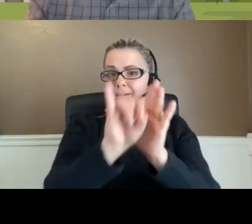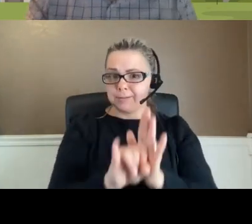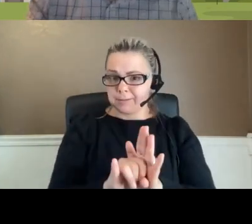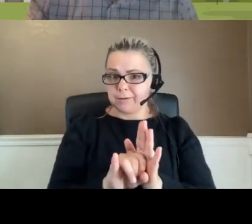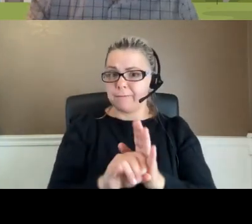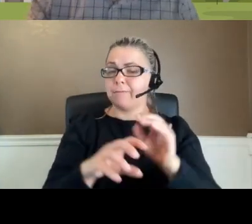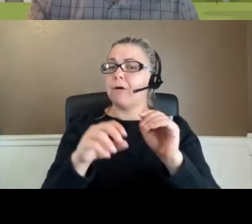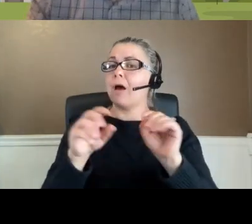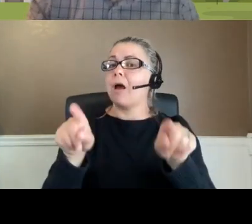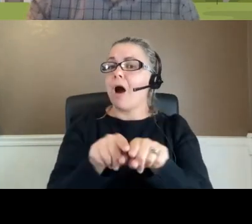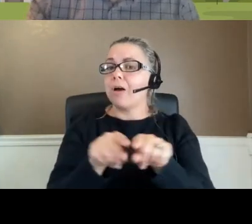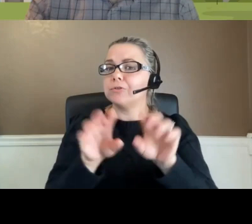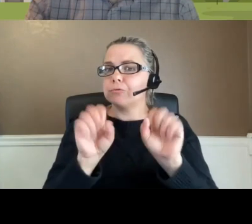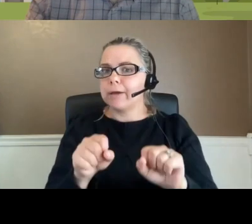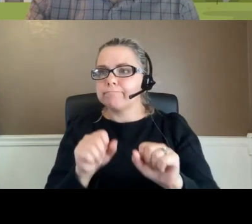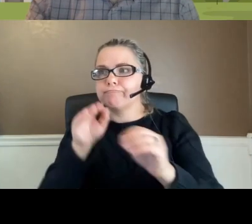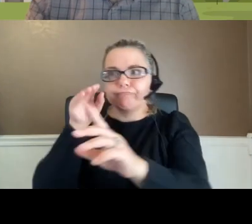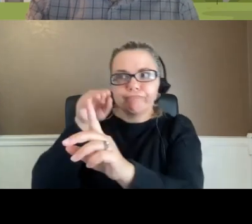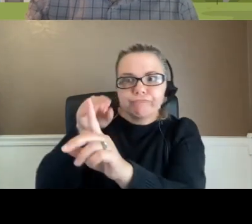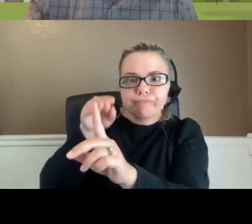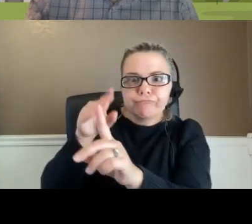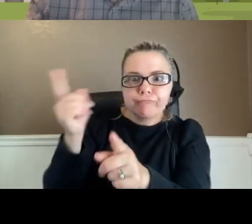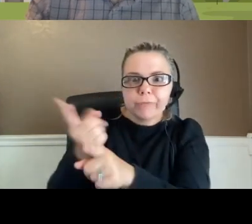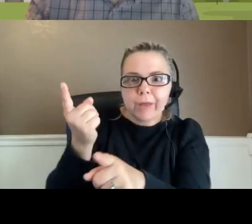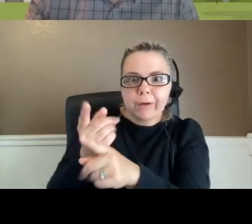right people so that they can start to be remediated and so much more.